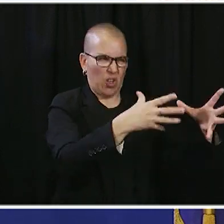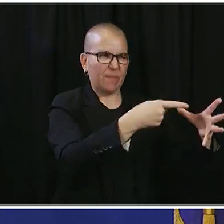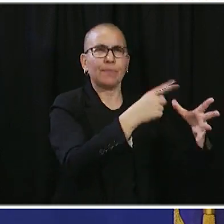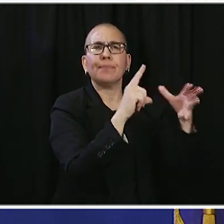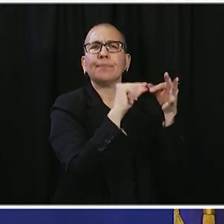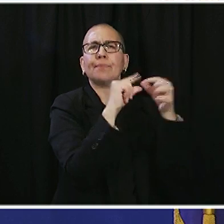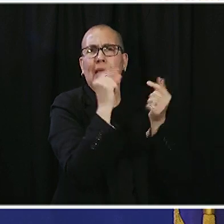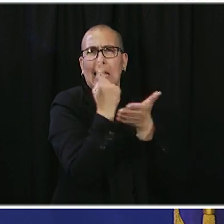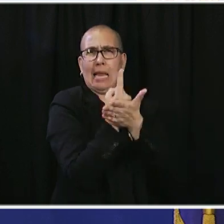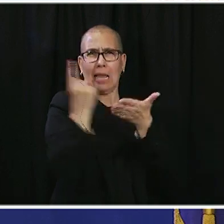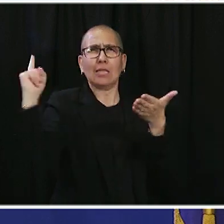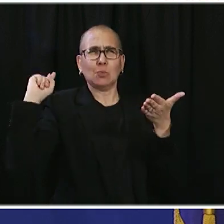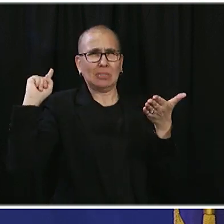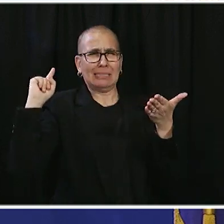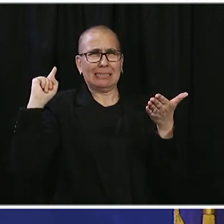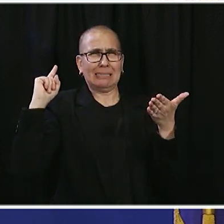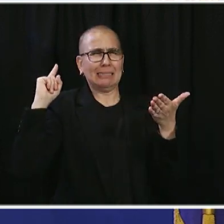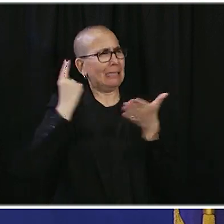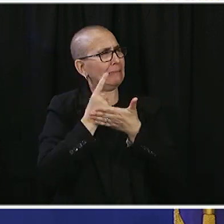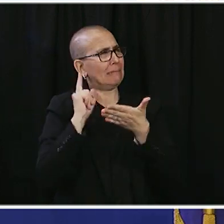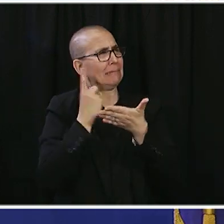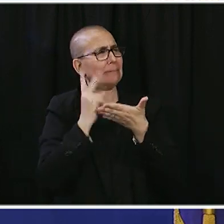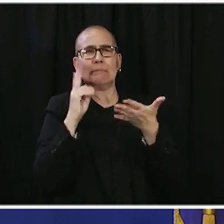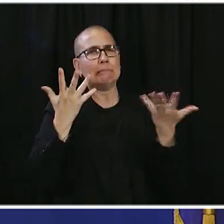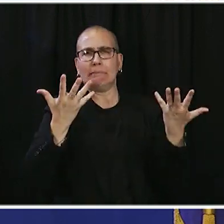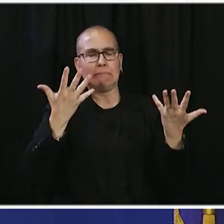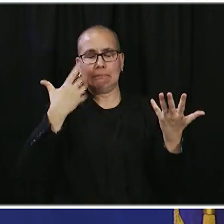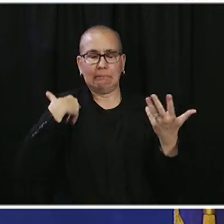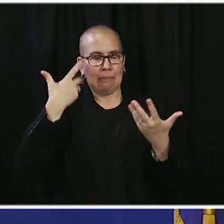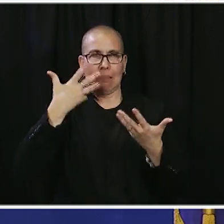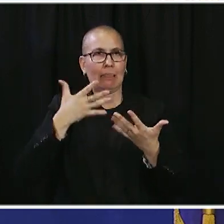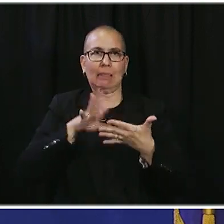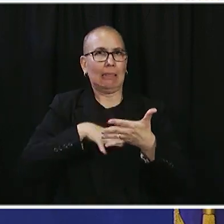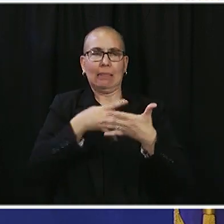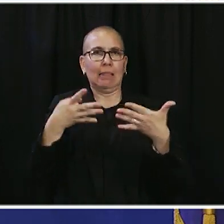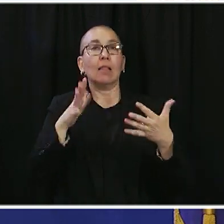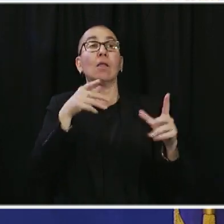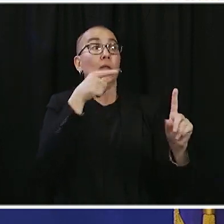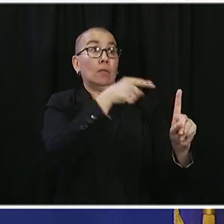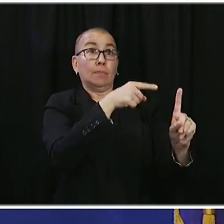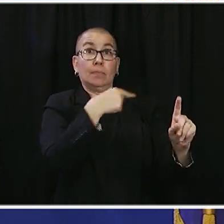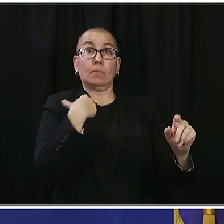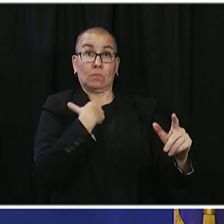PLAN, AS YOU HEARD US SAY, I THINK IT WAS JUST A WEEK AGO, GOVERNOR, ALTHOUGH THE WEEKS ARE BLURRING IN MY MIND, I MUST SAY.